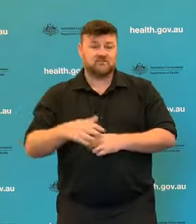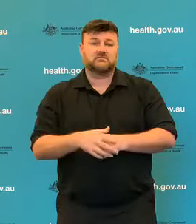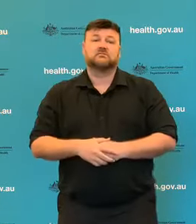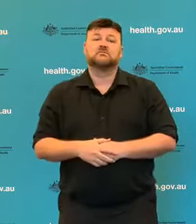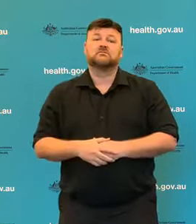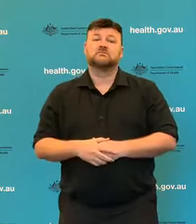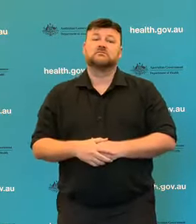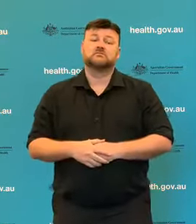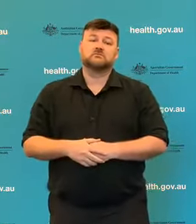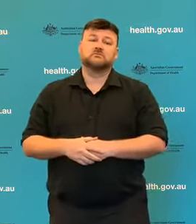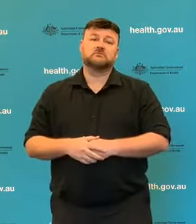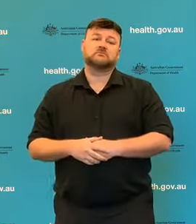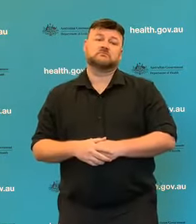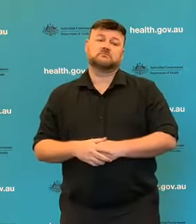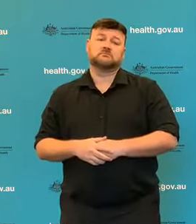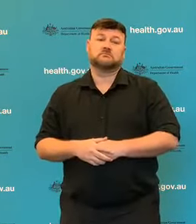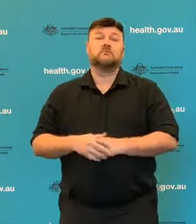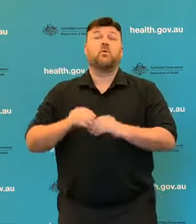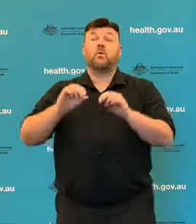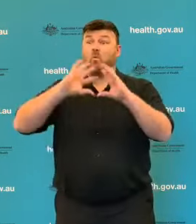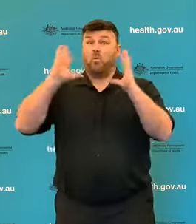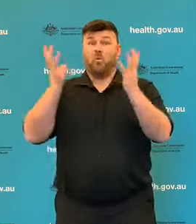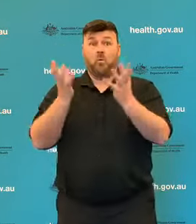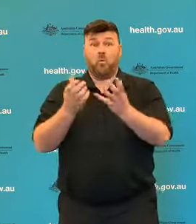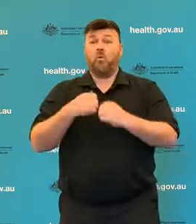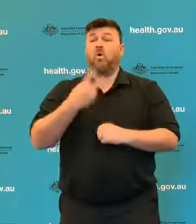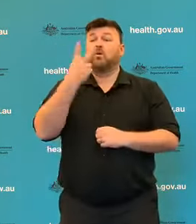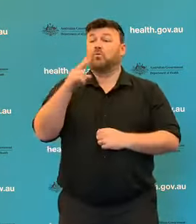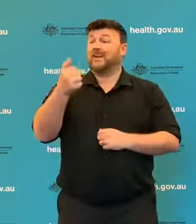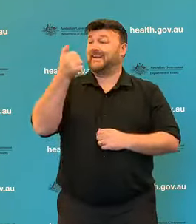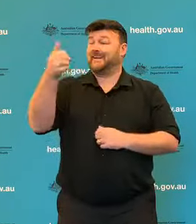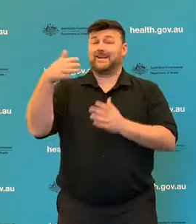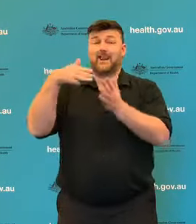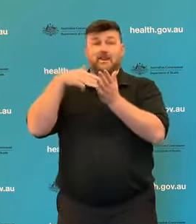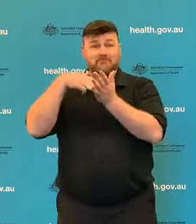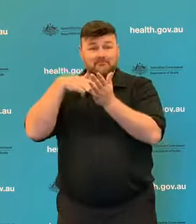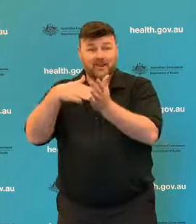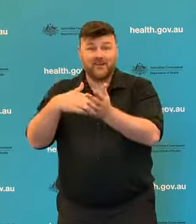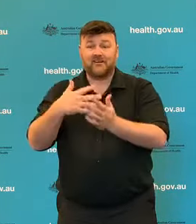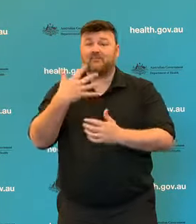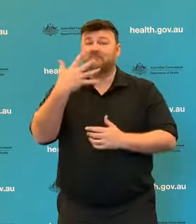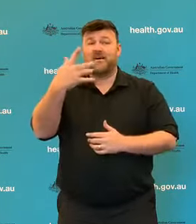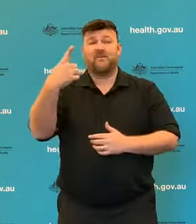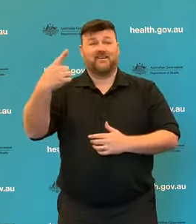reported COVID-19 infections sits at 26,517,985.